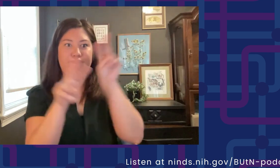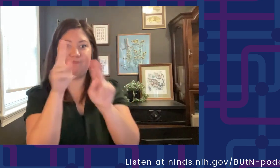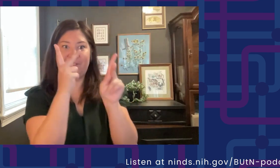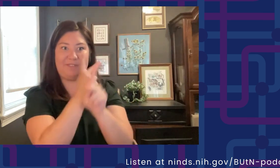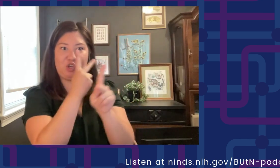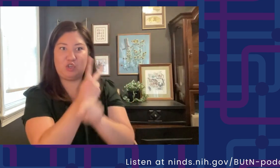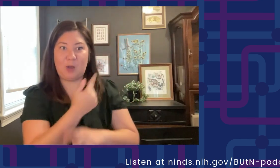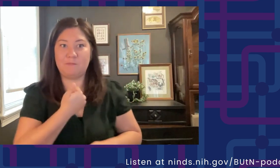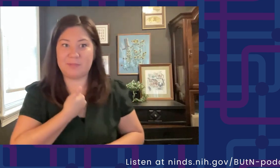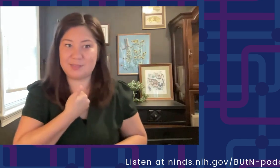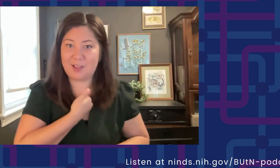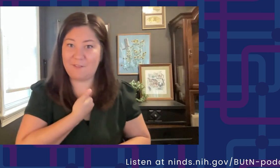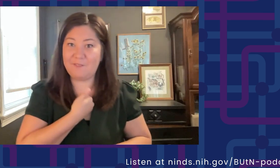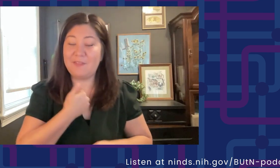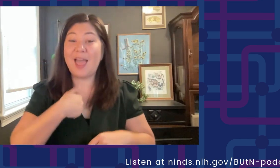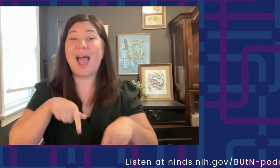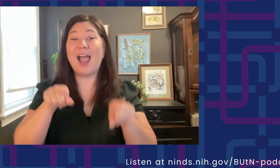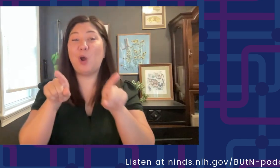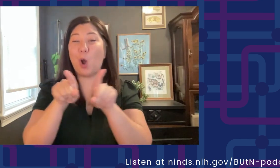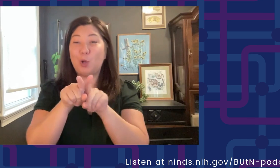Where I can look, get all of that information myself.